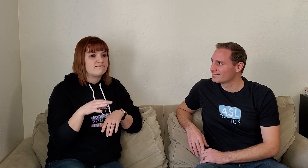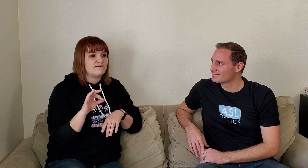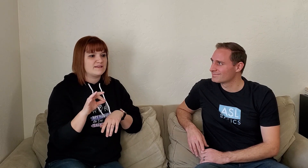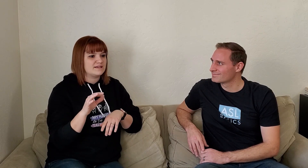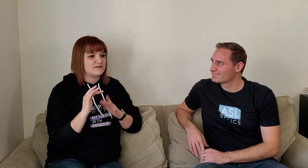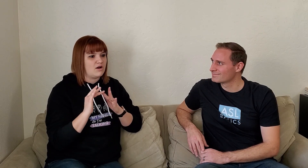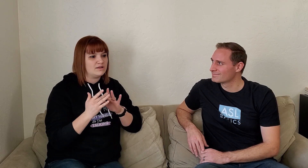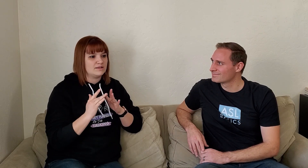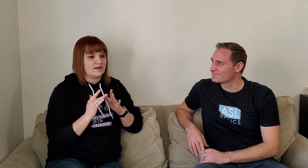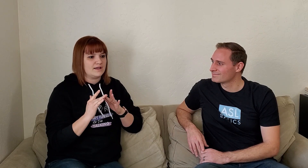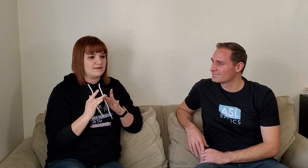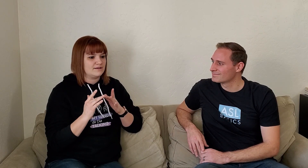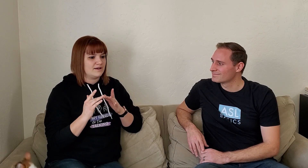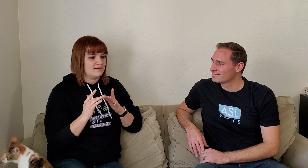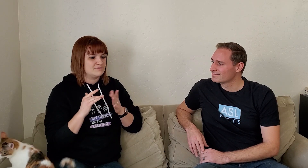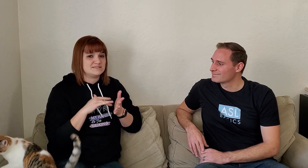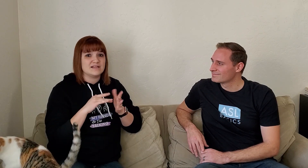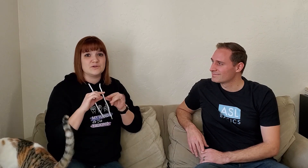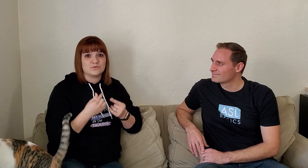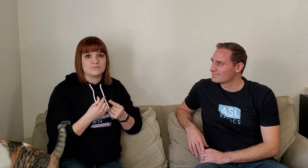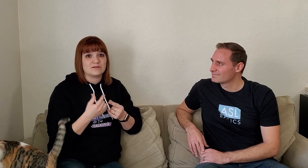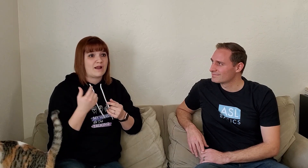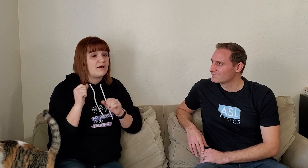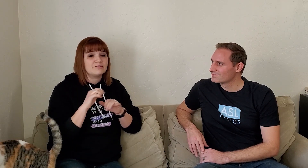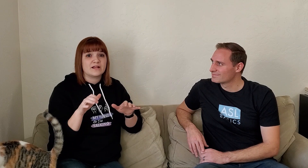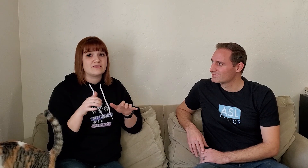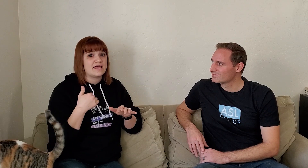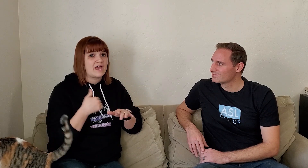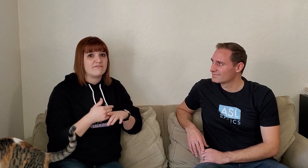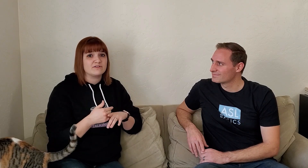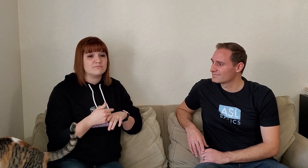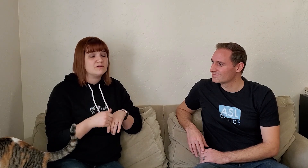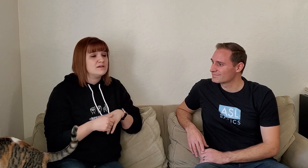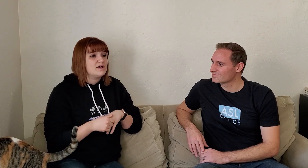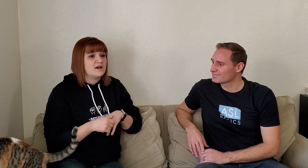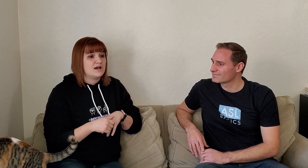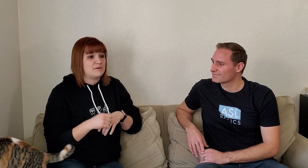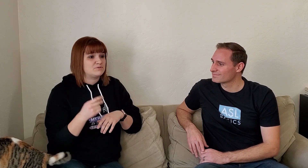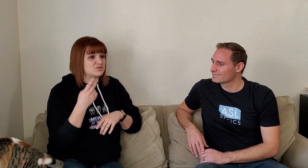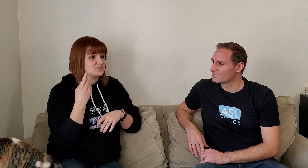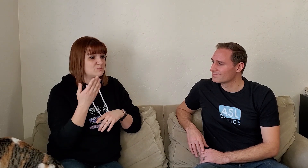Or find like an online study group, they're out there, they have 'em, I'm sure some of